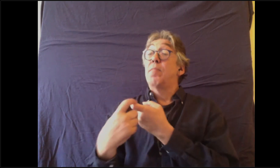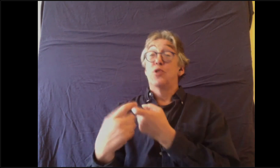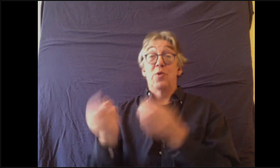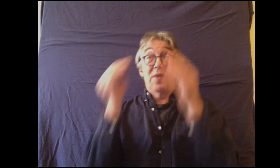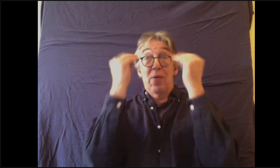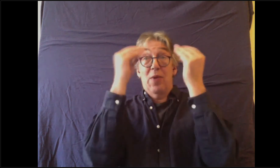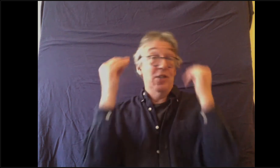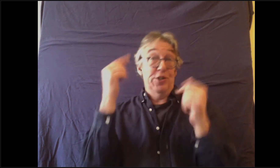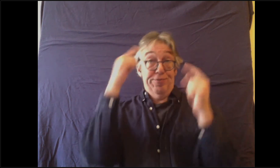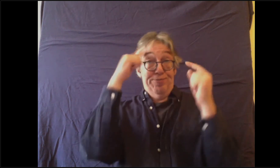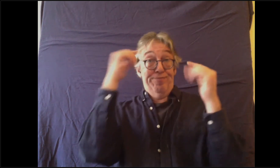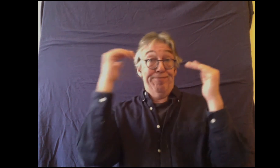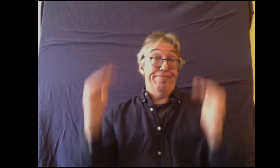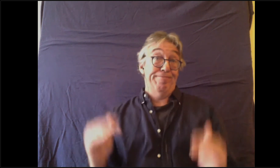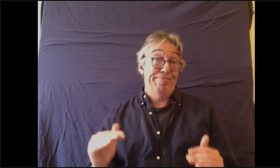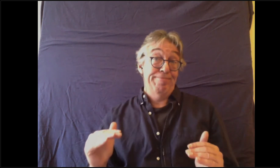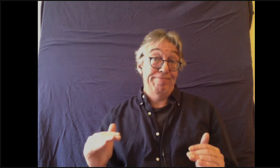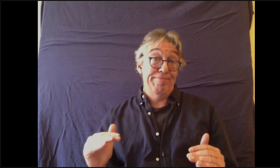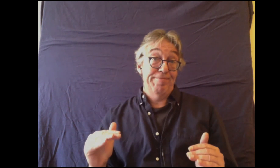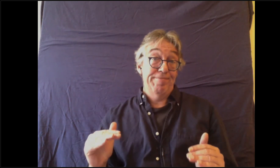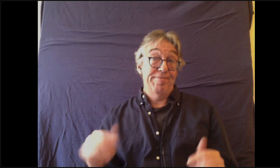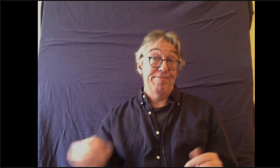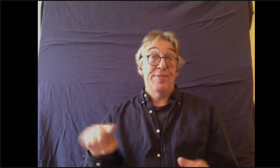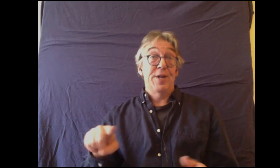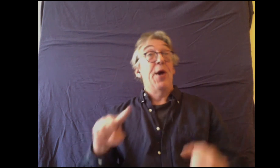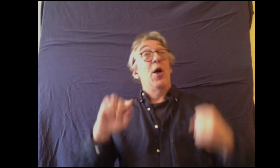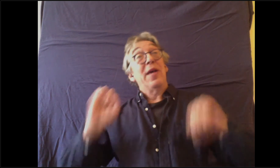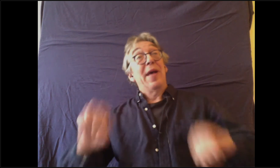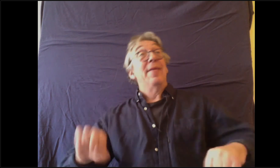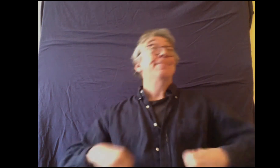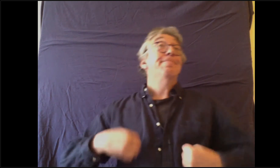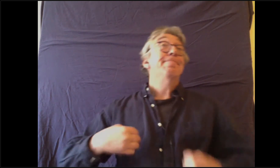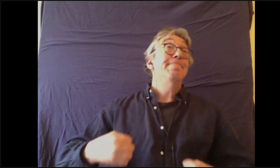They don't have always the capacity to play a strong role in advocacy.